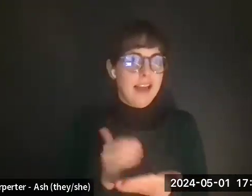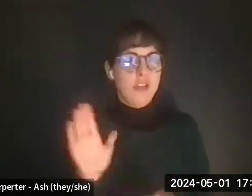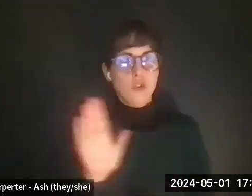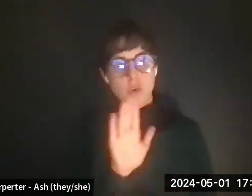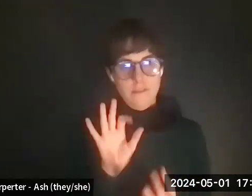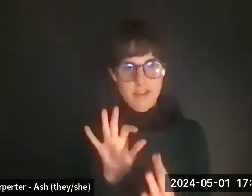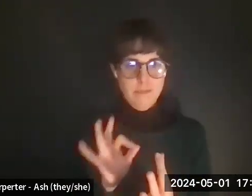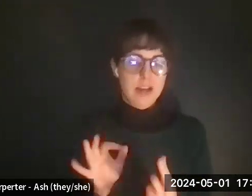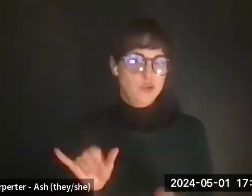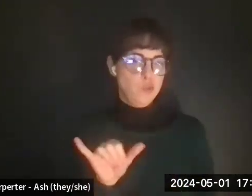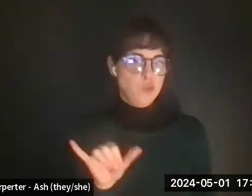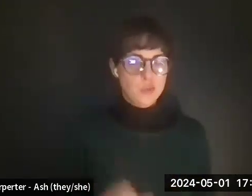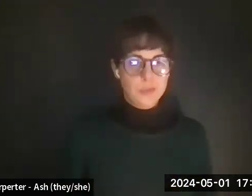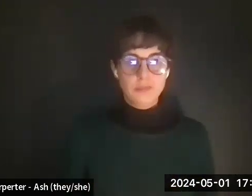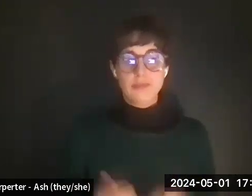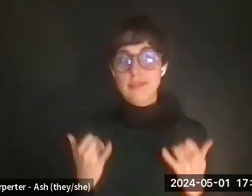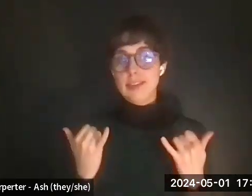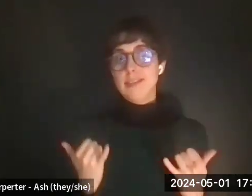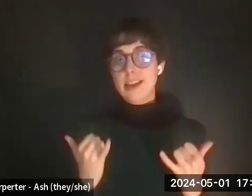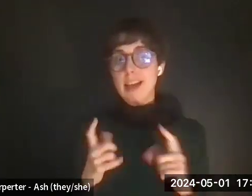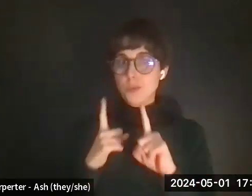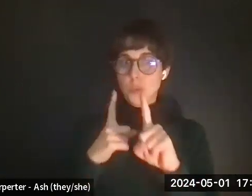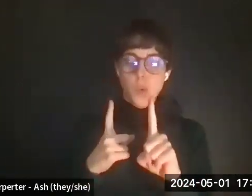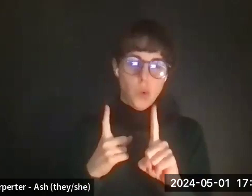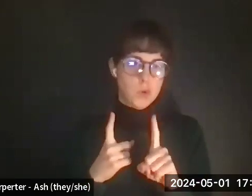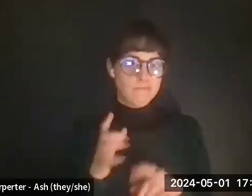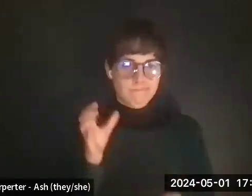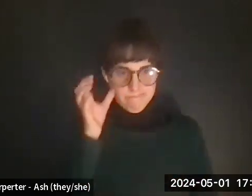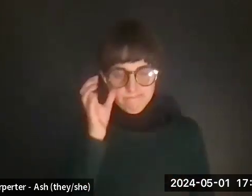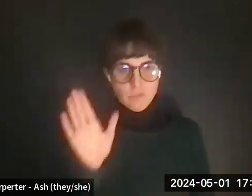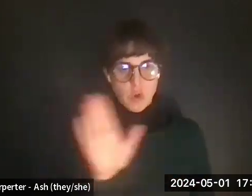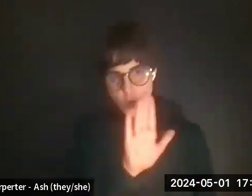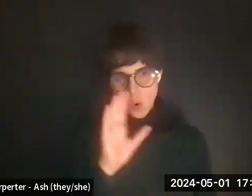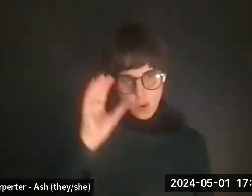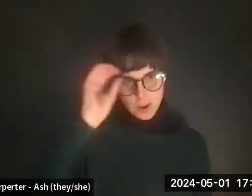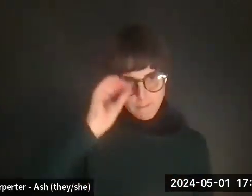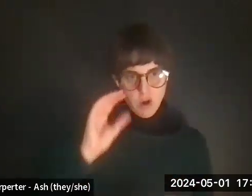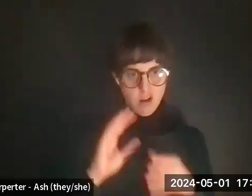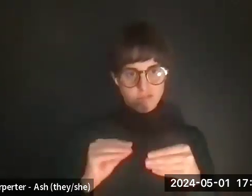today we are seeking your input to determine what rules or laws continue to present barriers